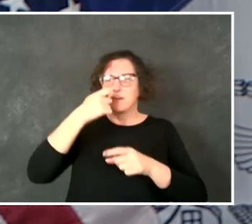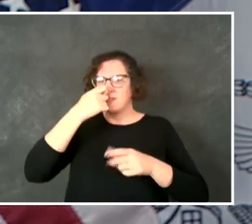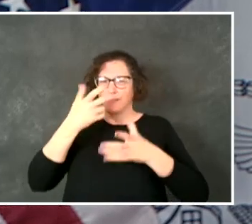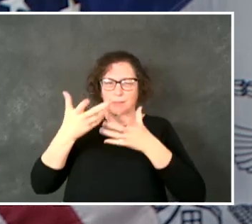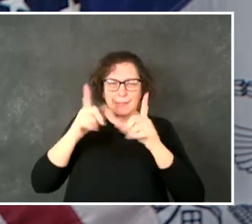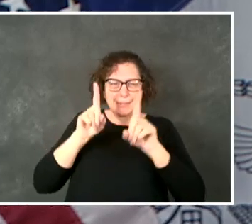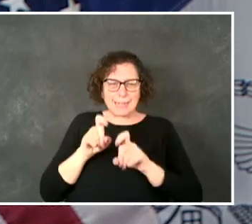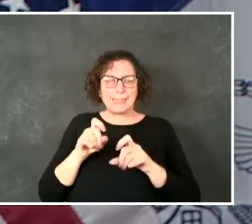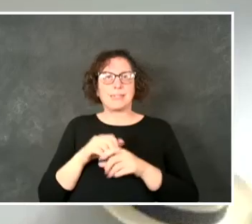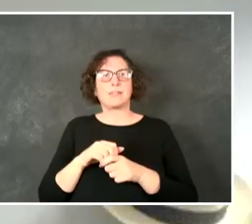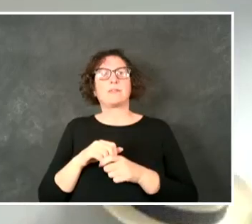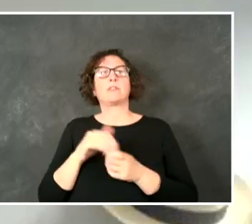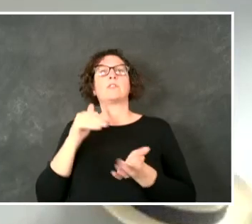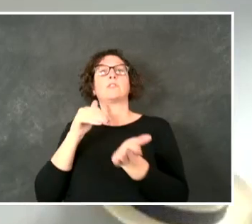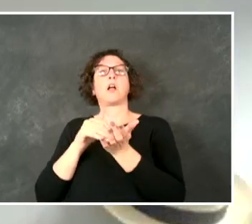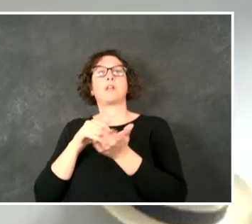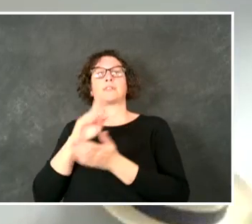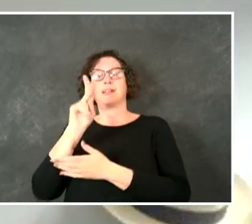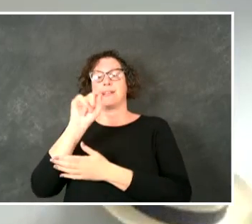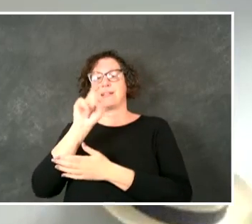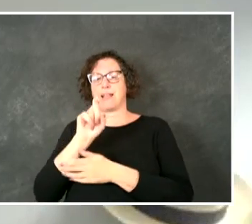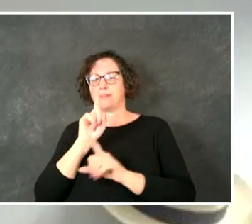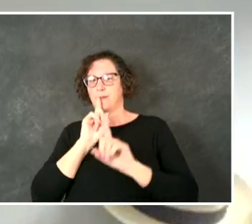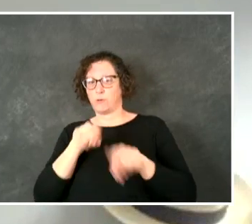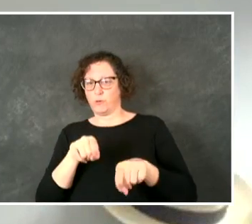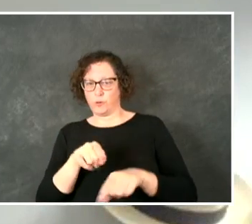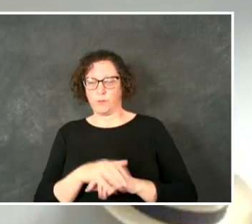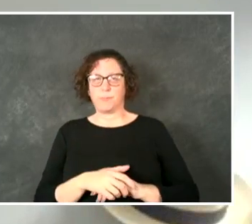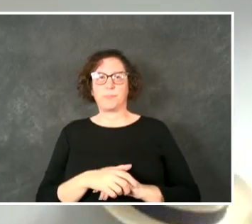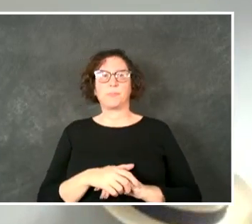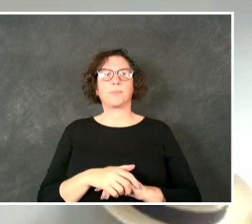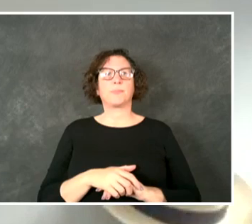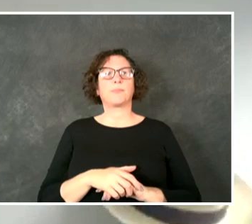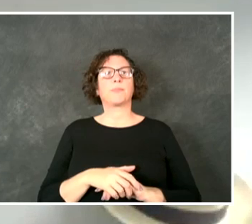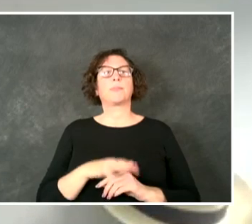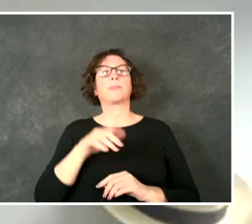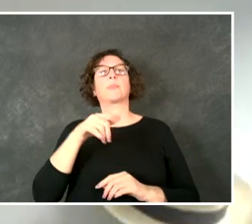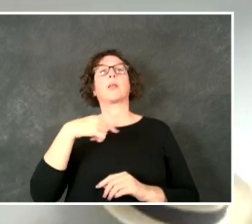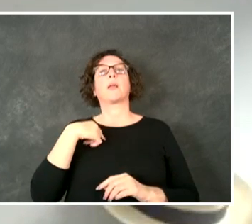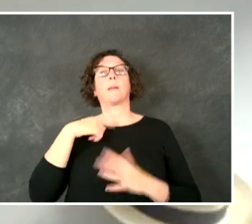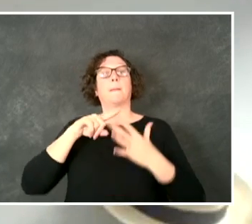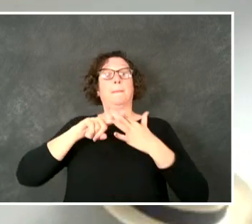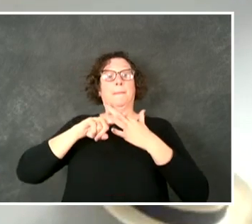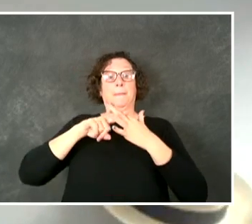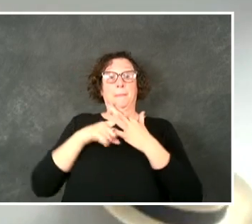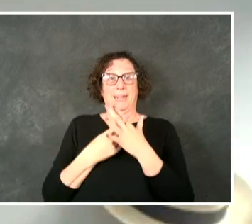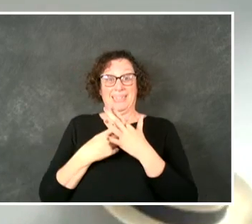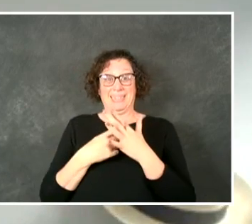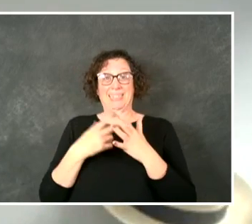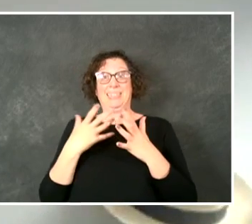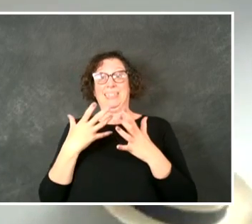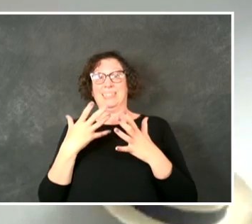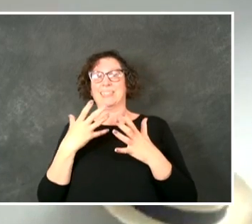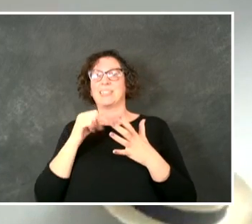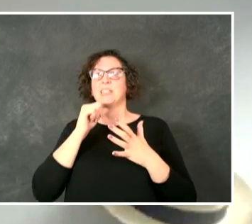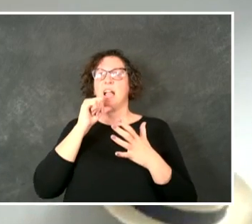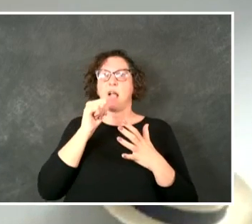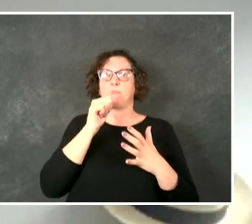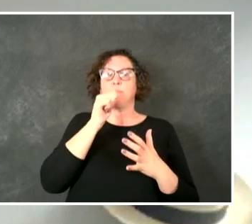STTEIS DONE.